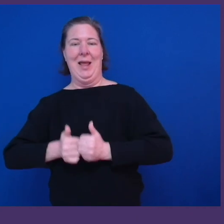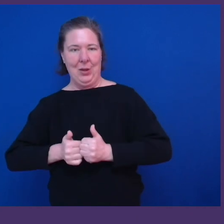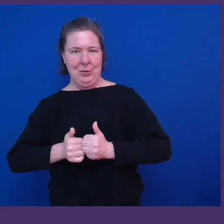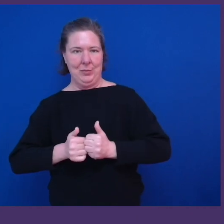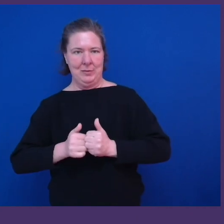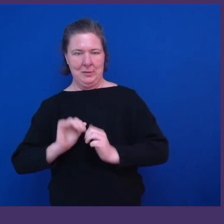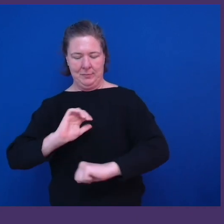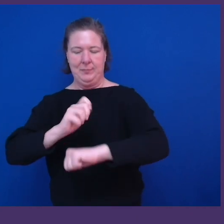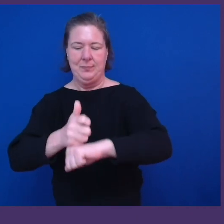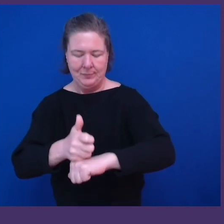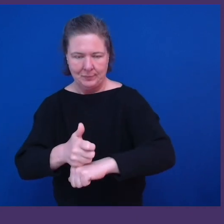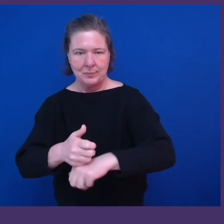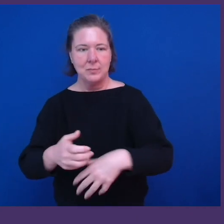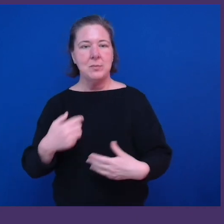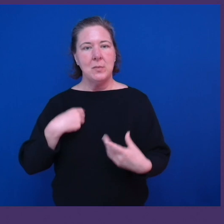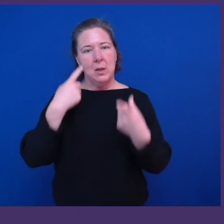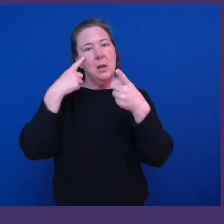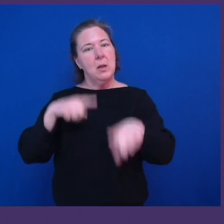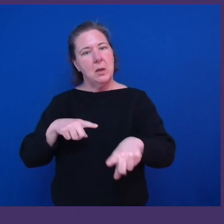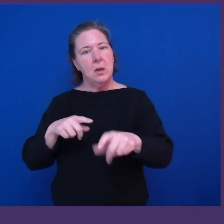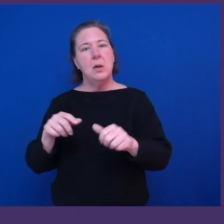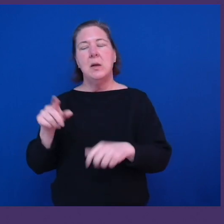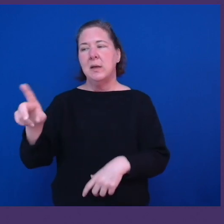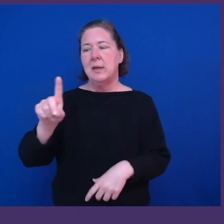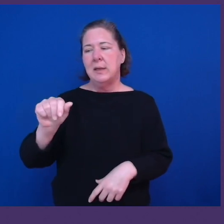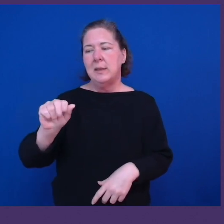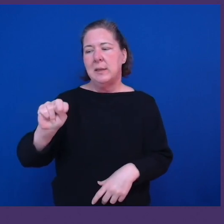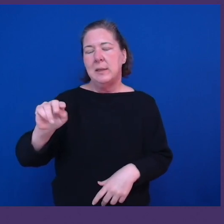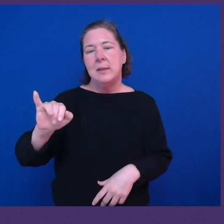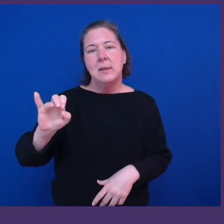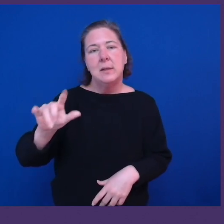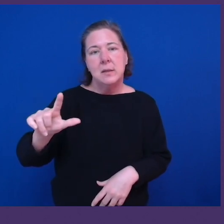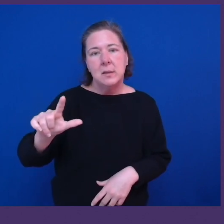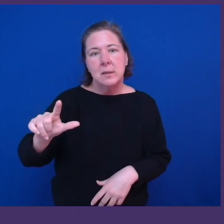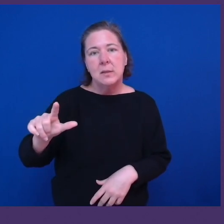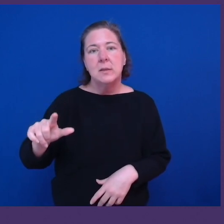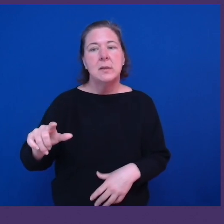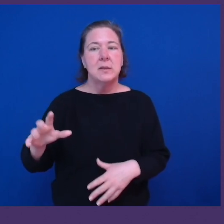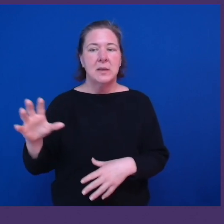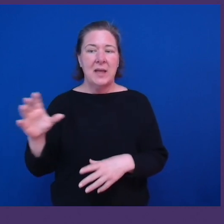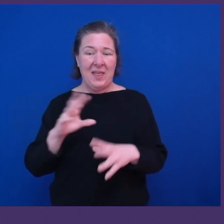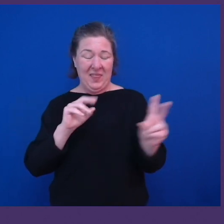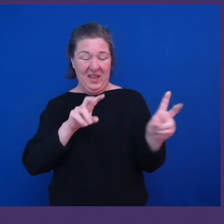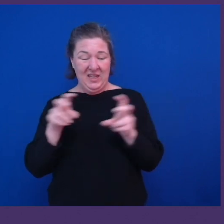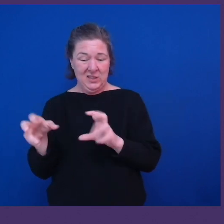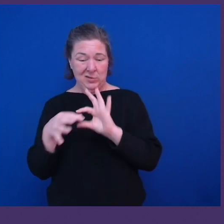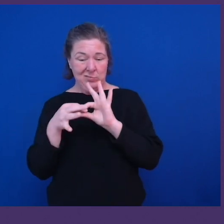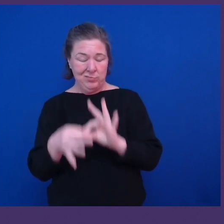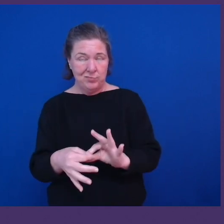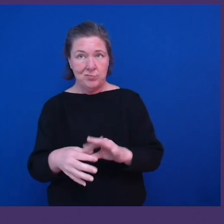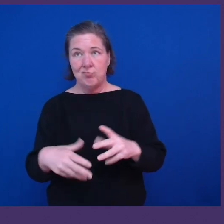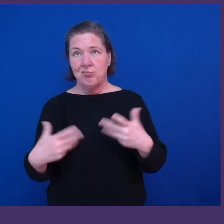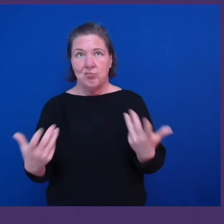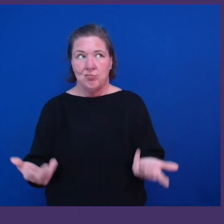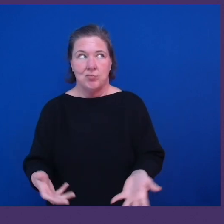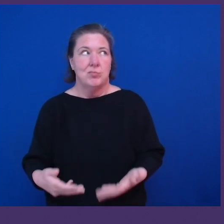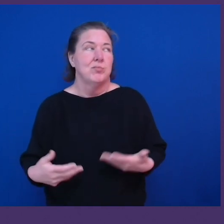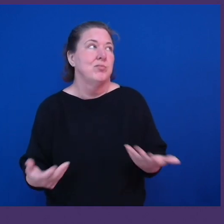I agree with Daniel that the issue of skills shortage,